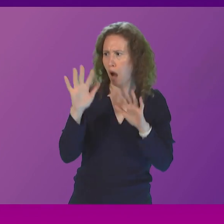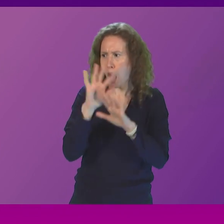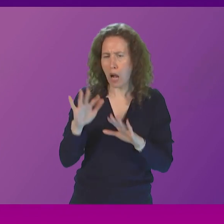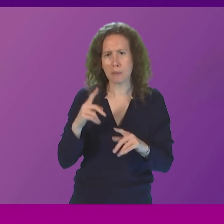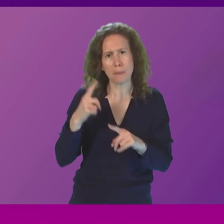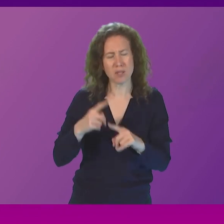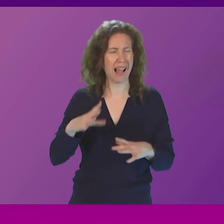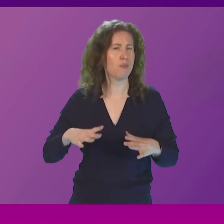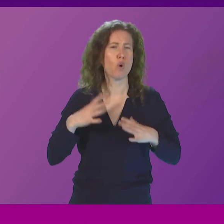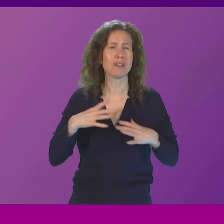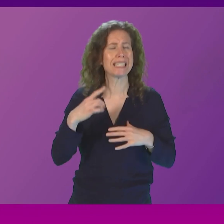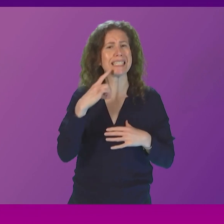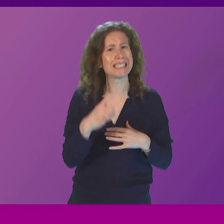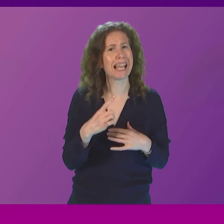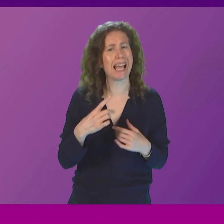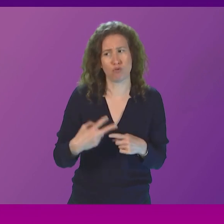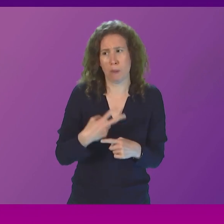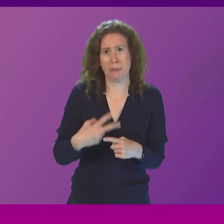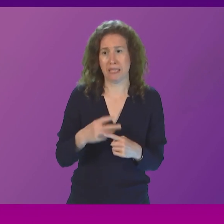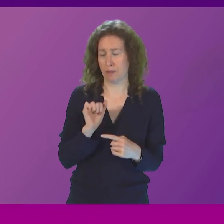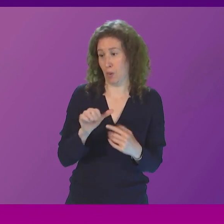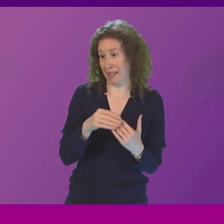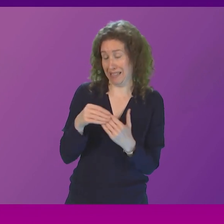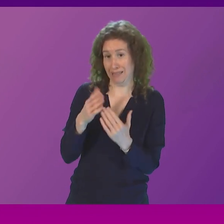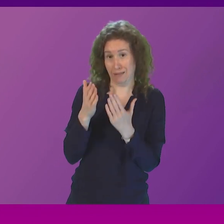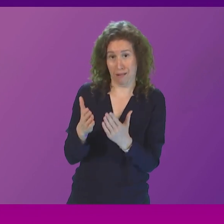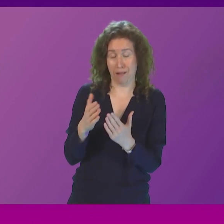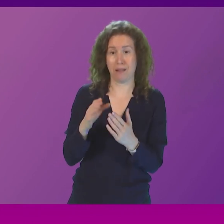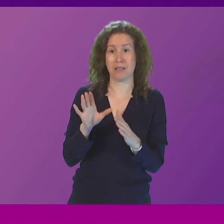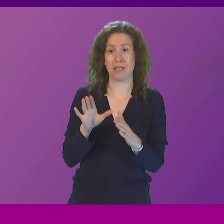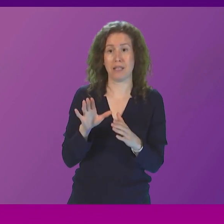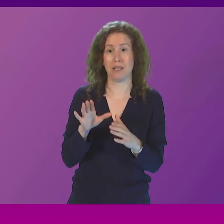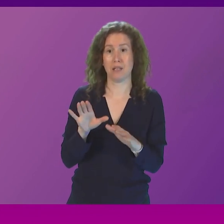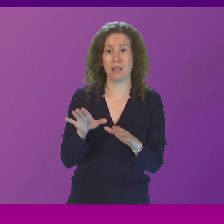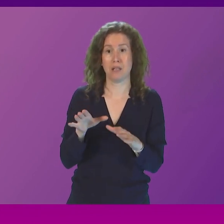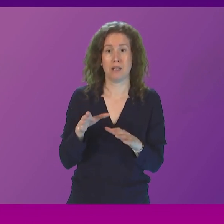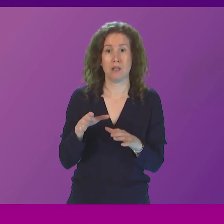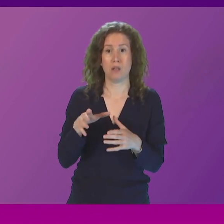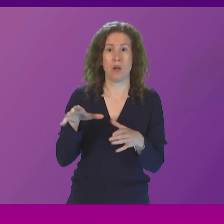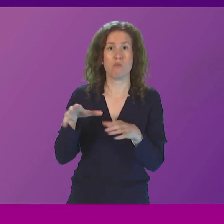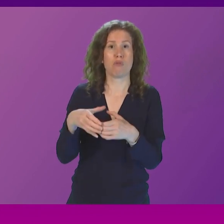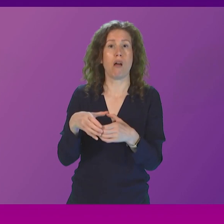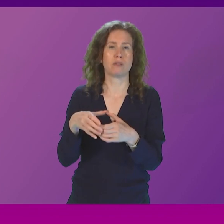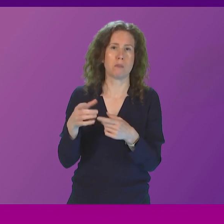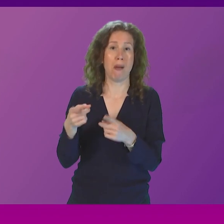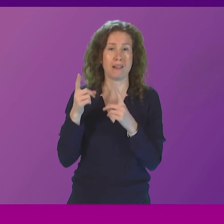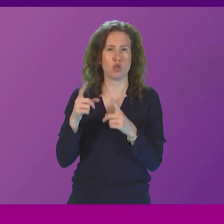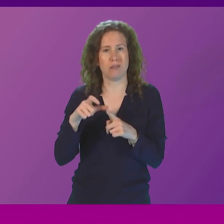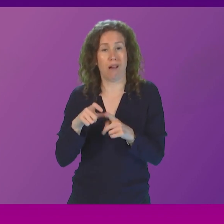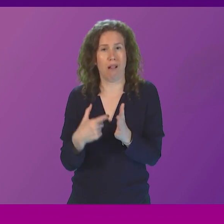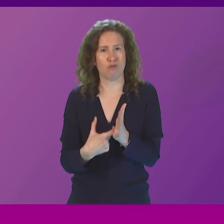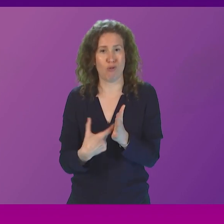As I said to the member’s leader and branch office manager, Douglas Ross, every time that